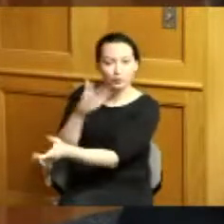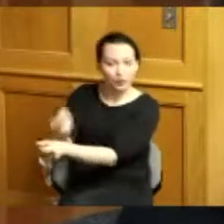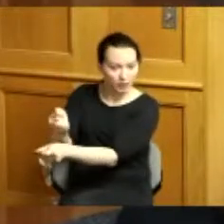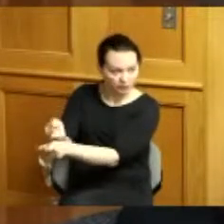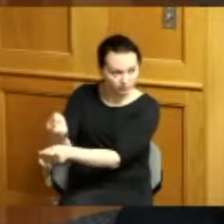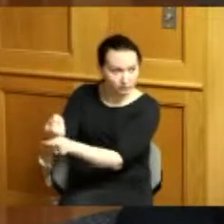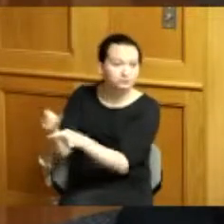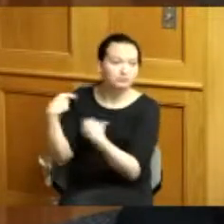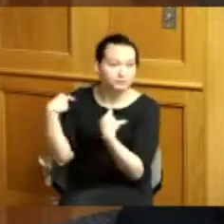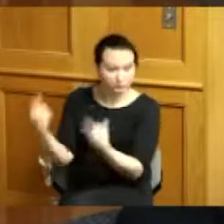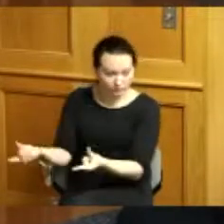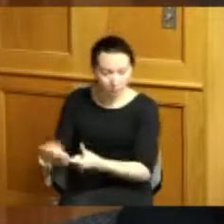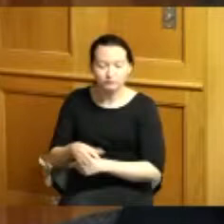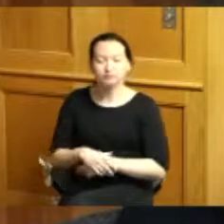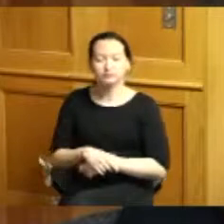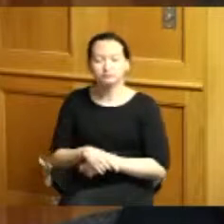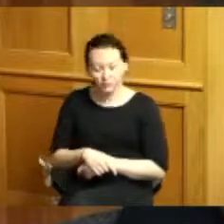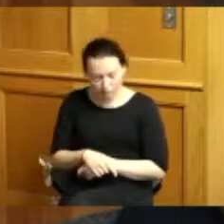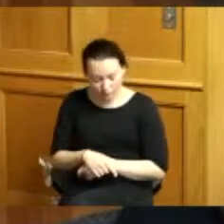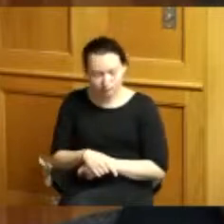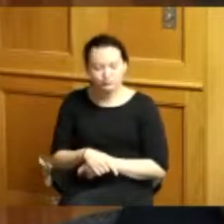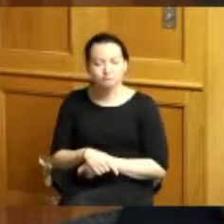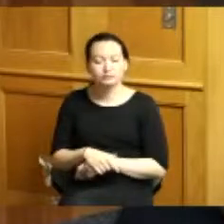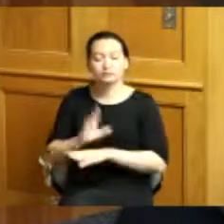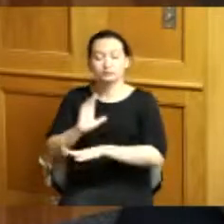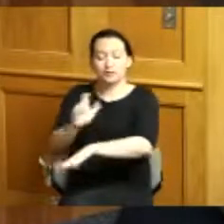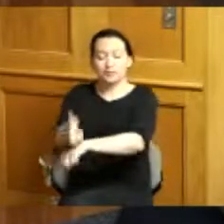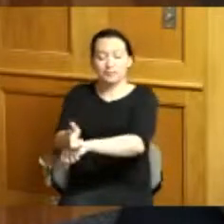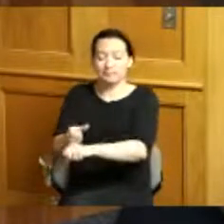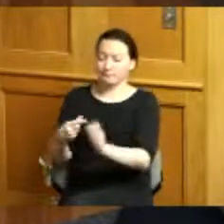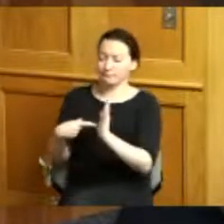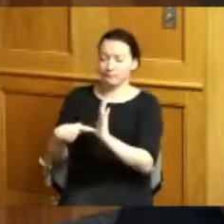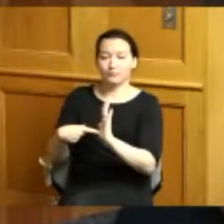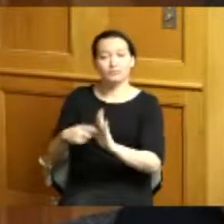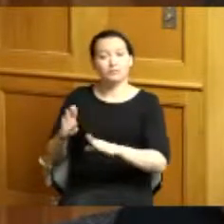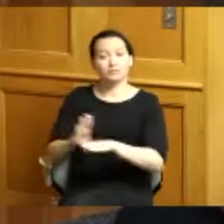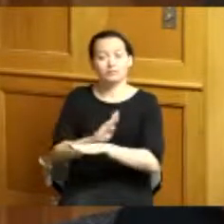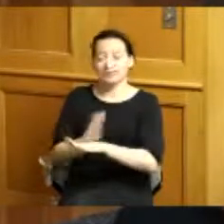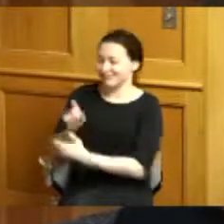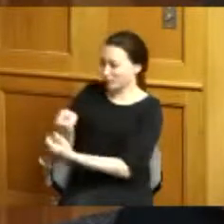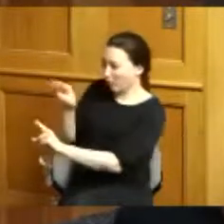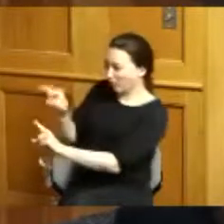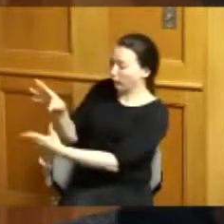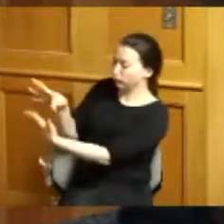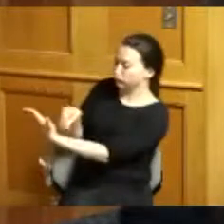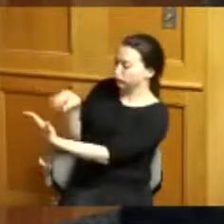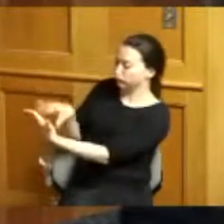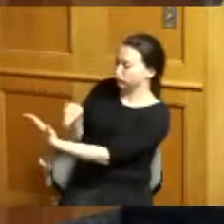really put put a model in place that businesses can replicate and so we had a celebration of that